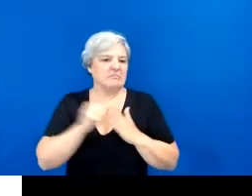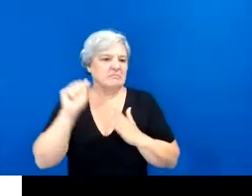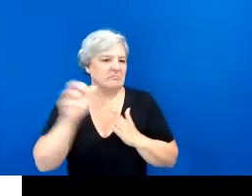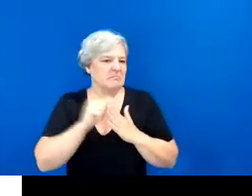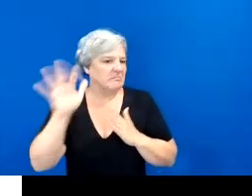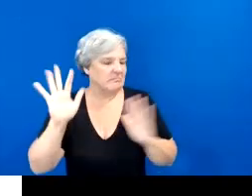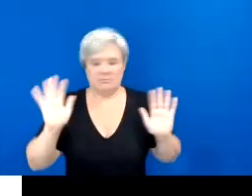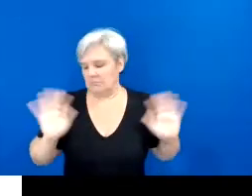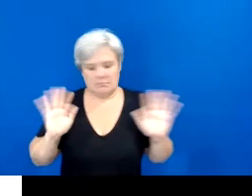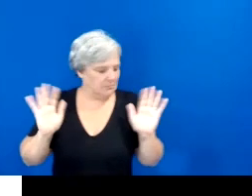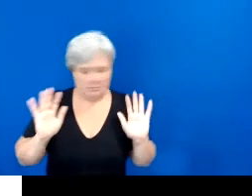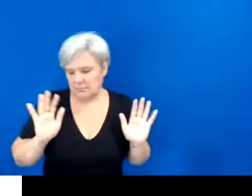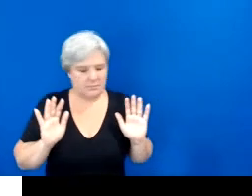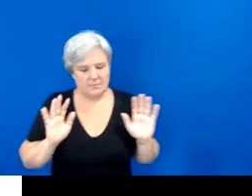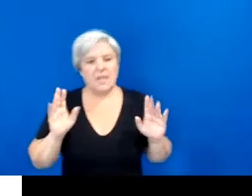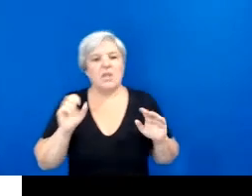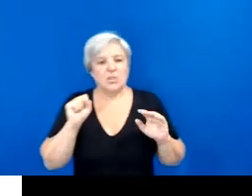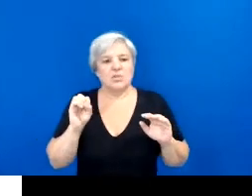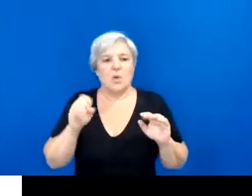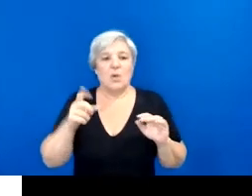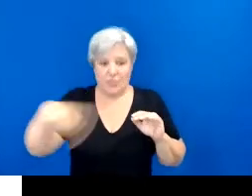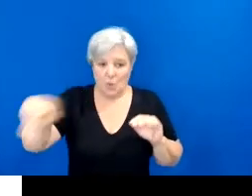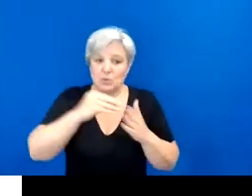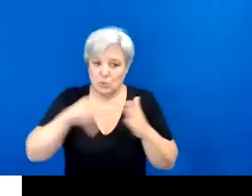not going to happen. And then that's all I'm going to say about that.